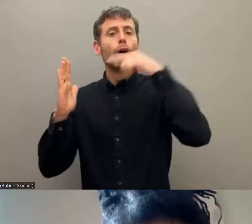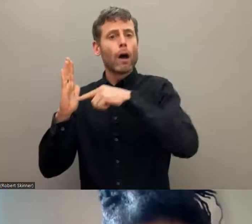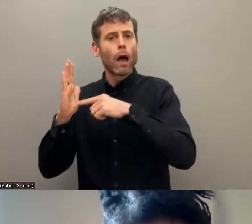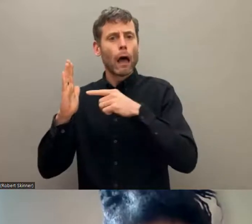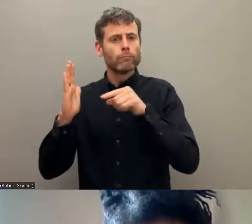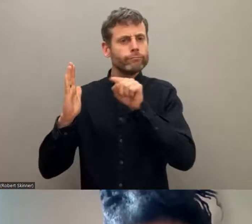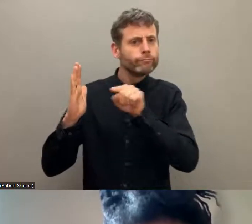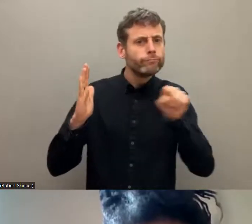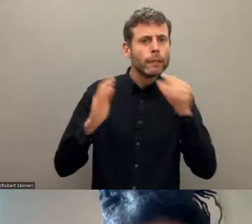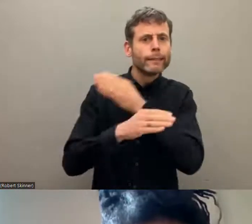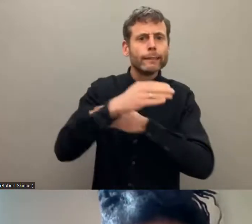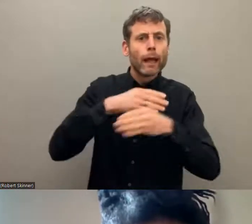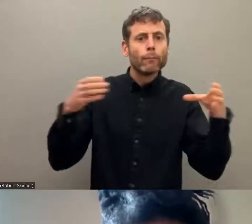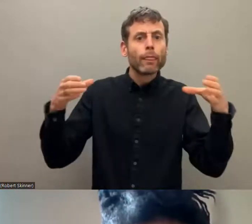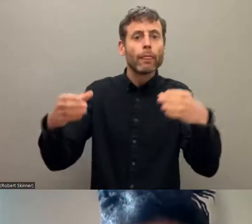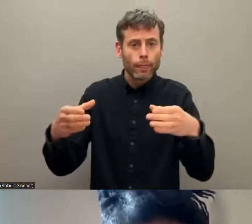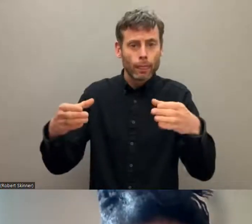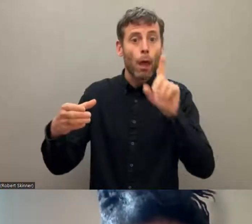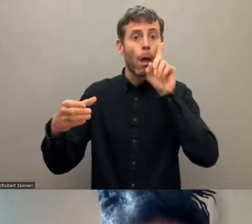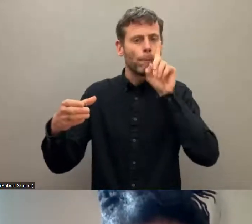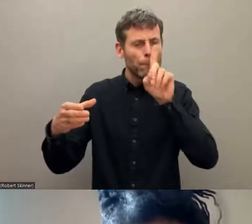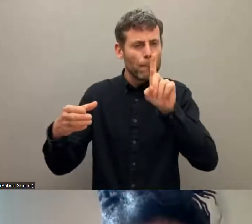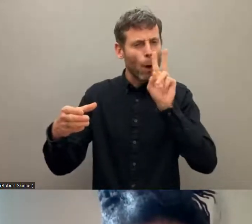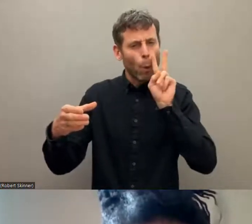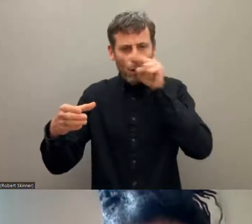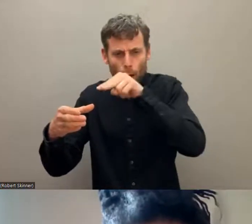to think about children and the old ones, we